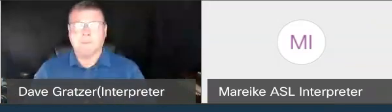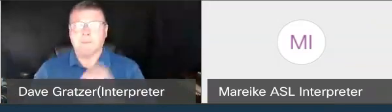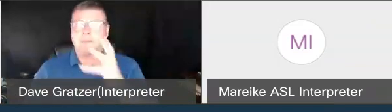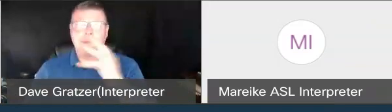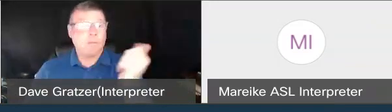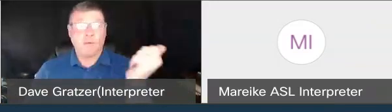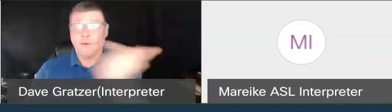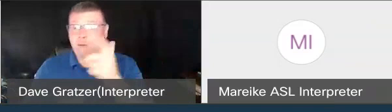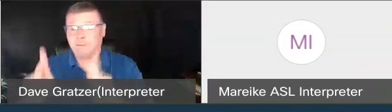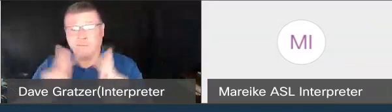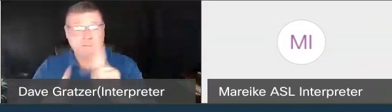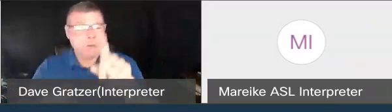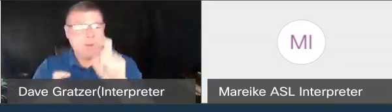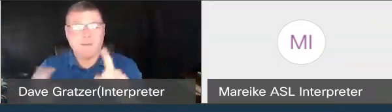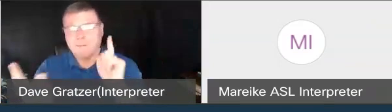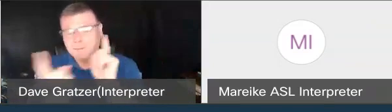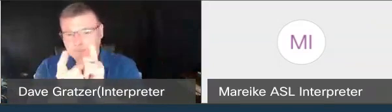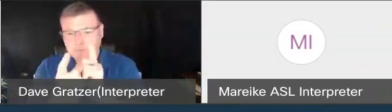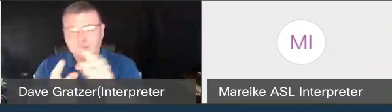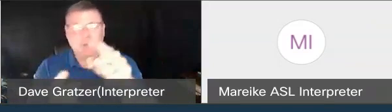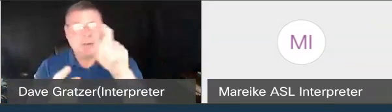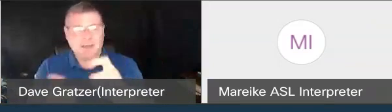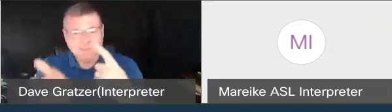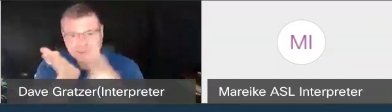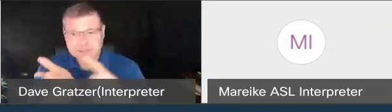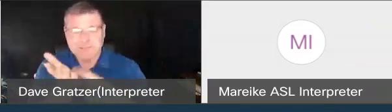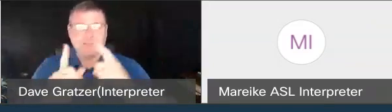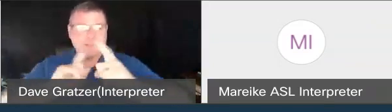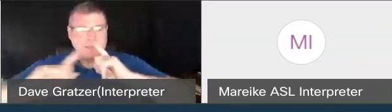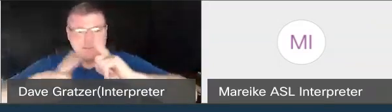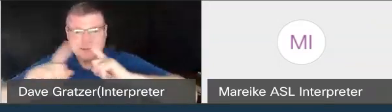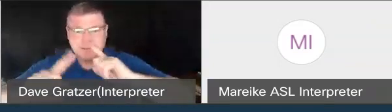You have to meet, you have to discuss, and keep that dialogue going.